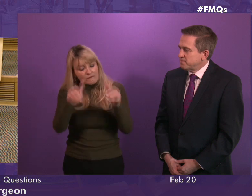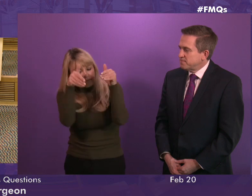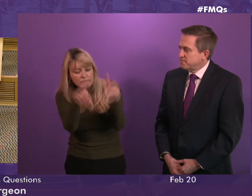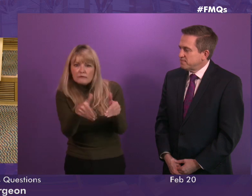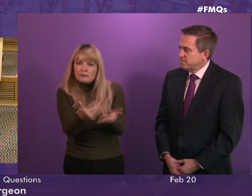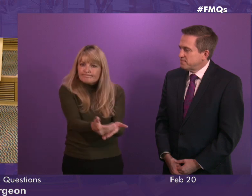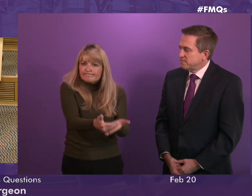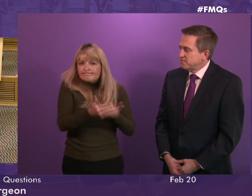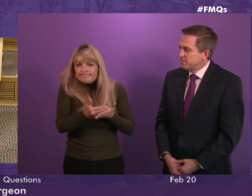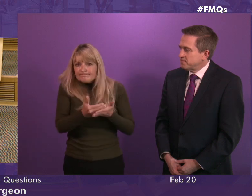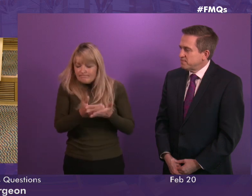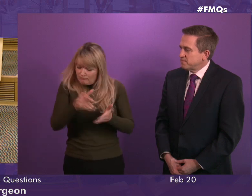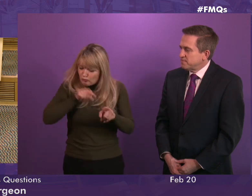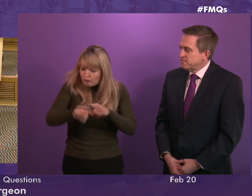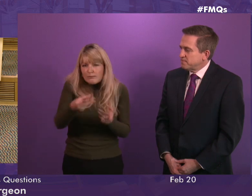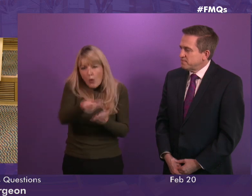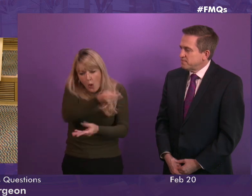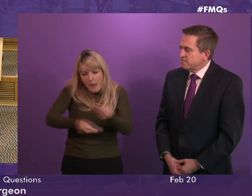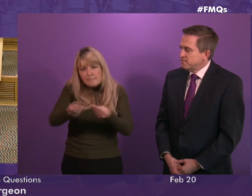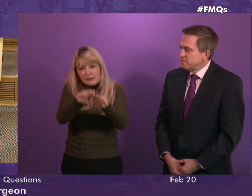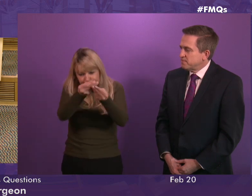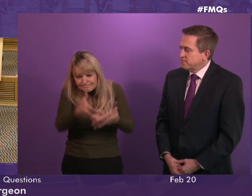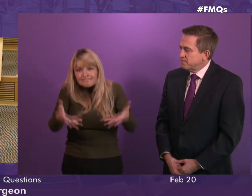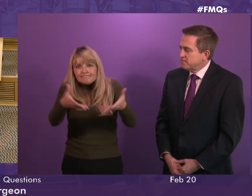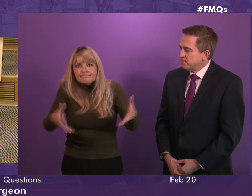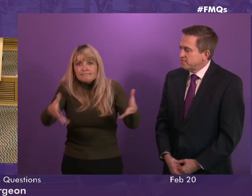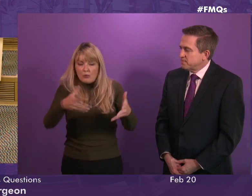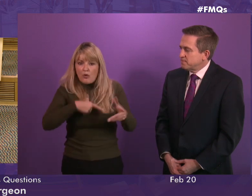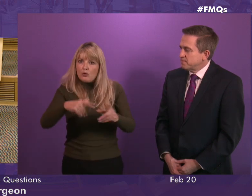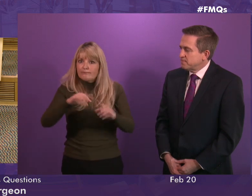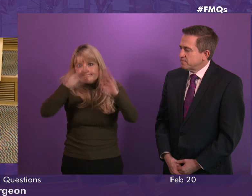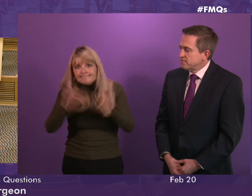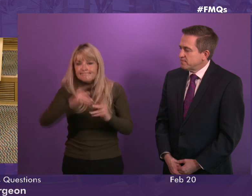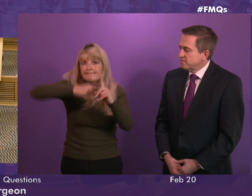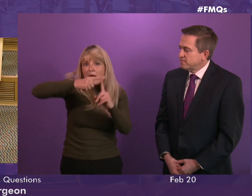growing the economy and tackling the climate emergency. We will talk to and listen to other